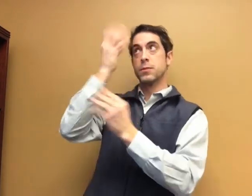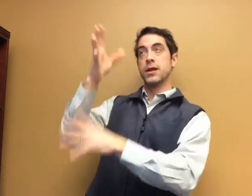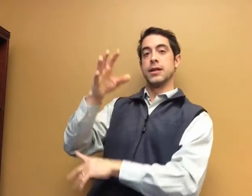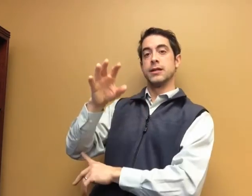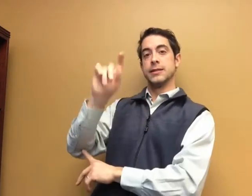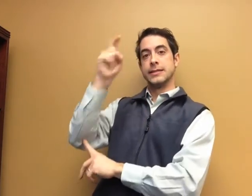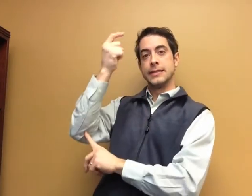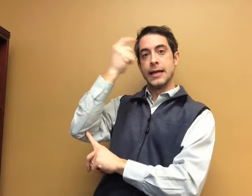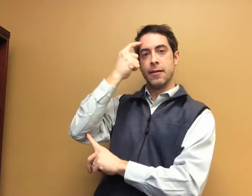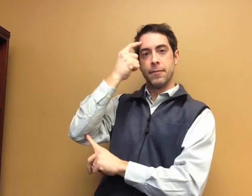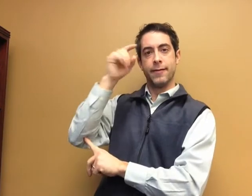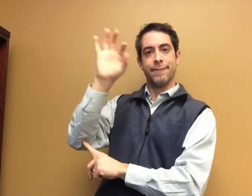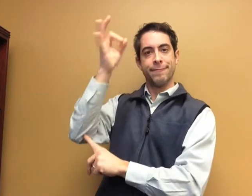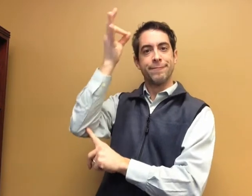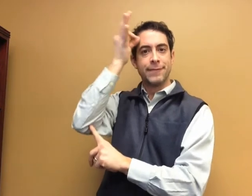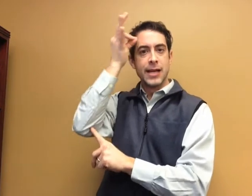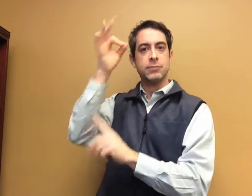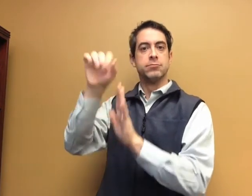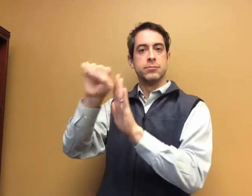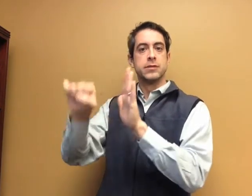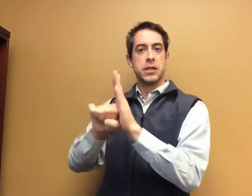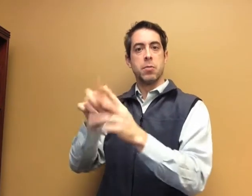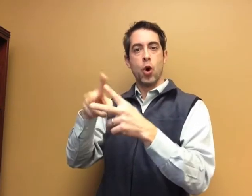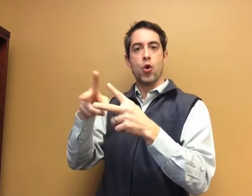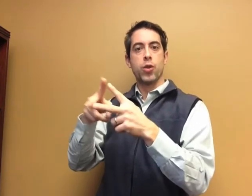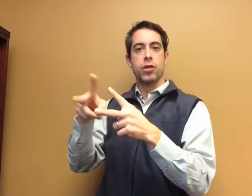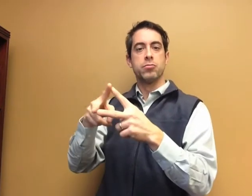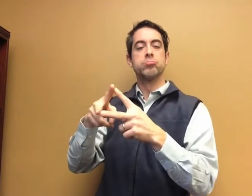your earnings to the federal and state government.